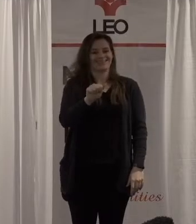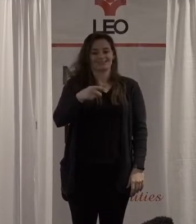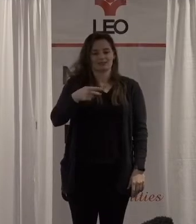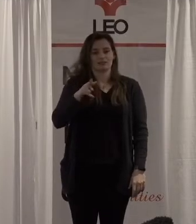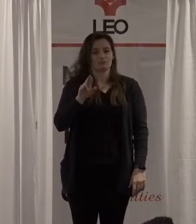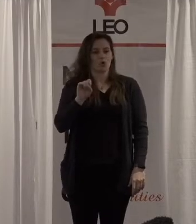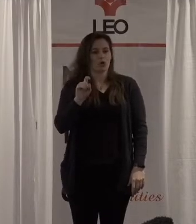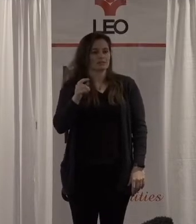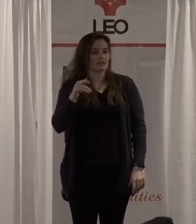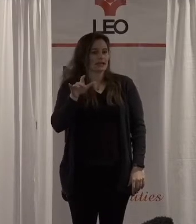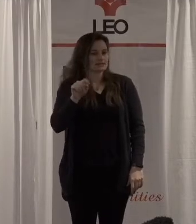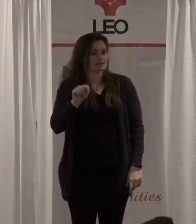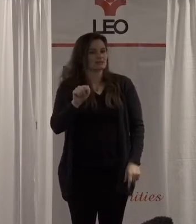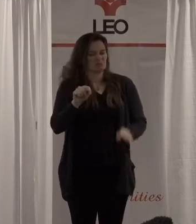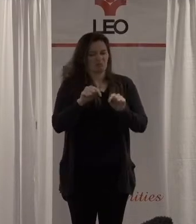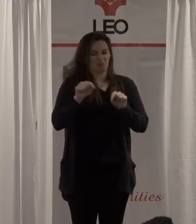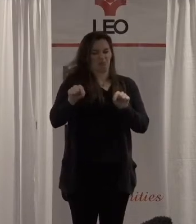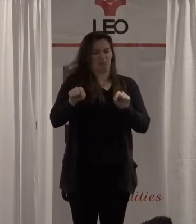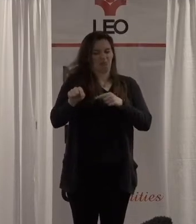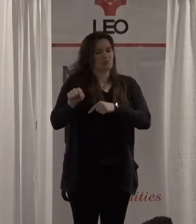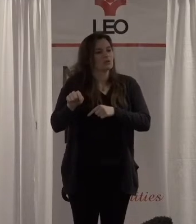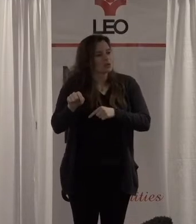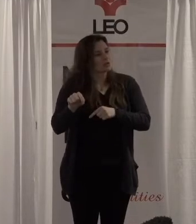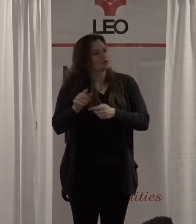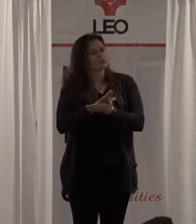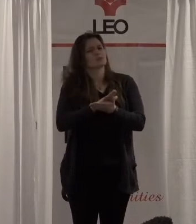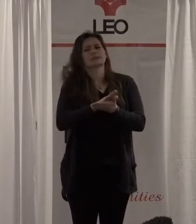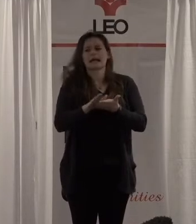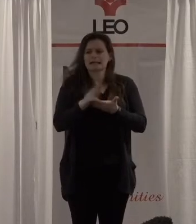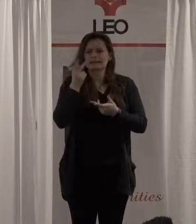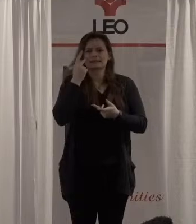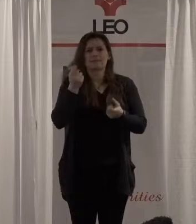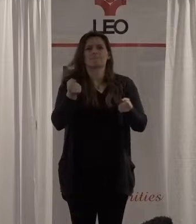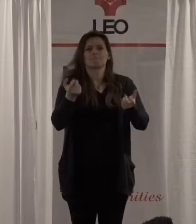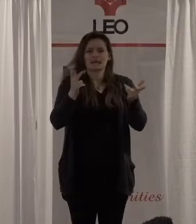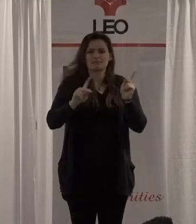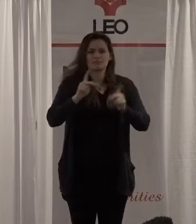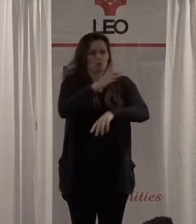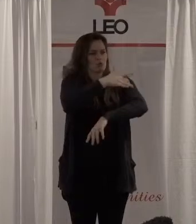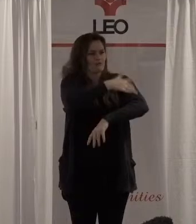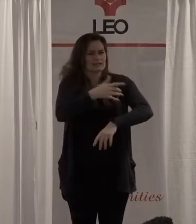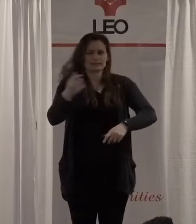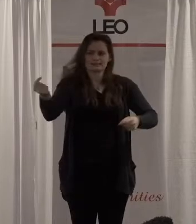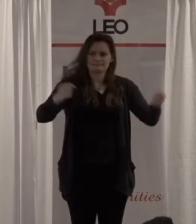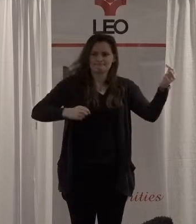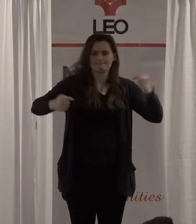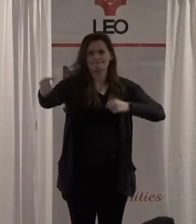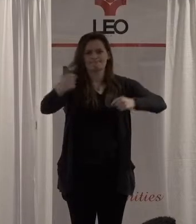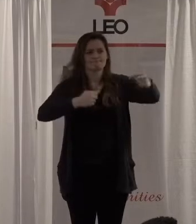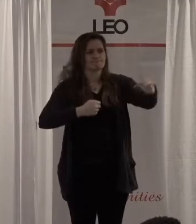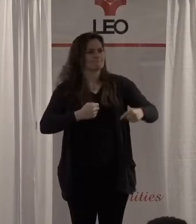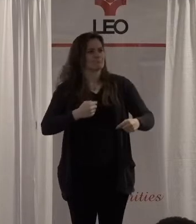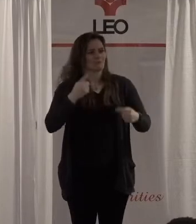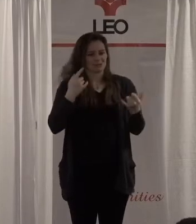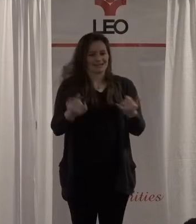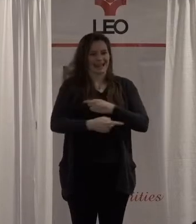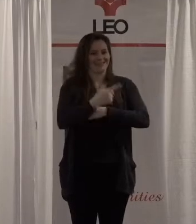AND IT'S GREAT TO SEE PEOPLE ACROSS THE PROVINCE TODAY DURING ACCESS AWARENESS WEEK.